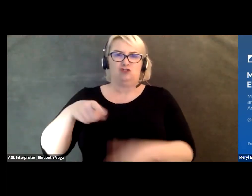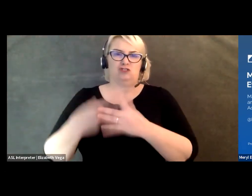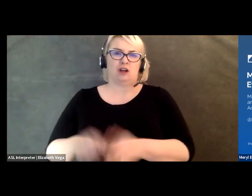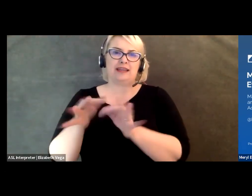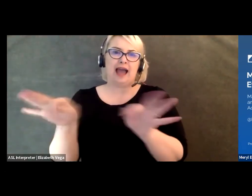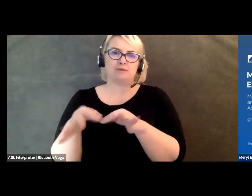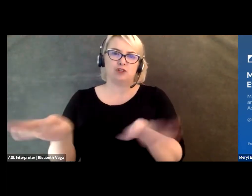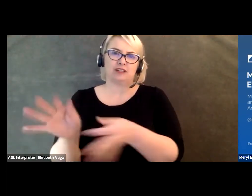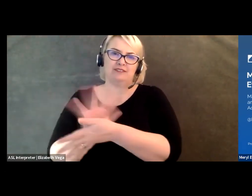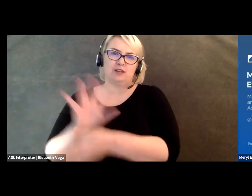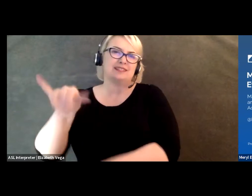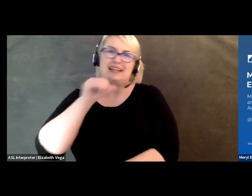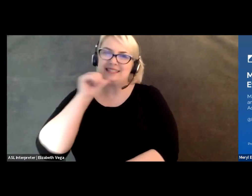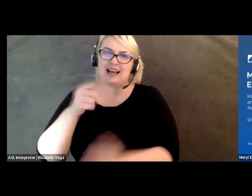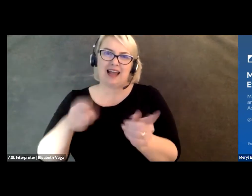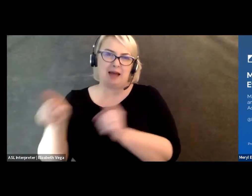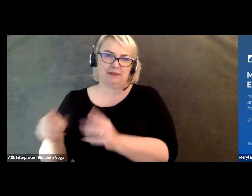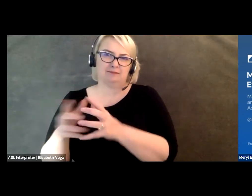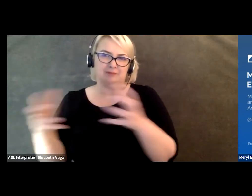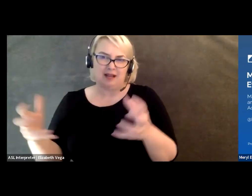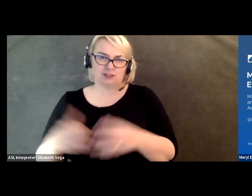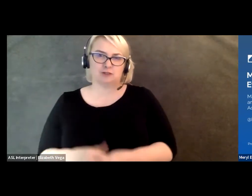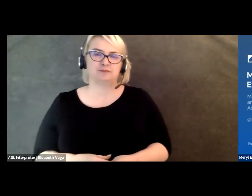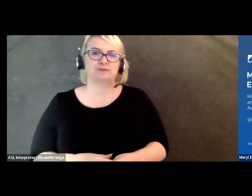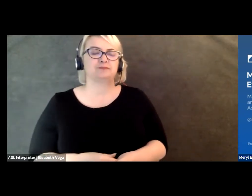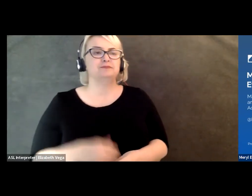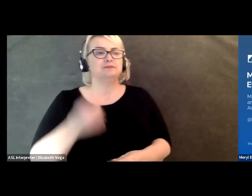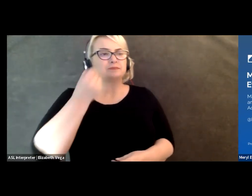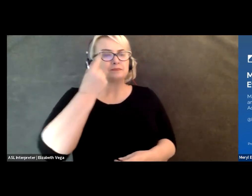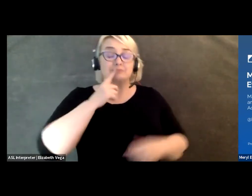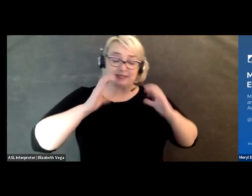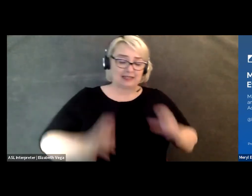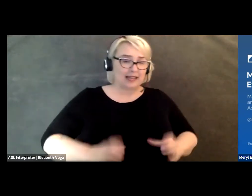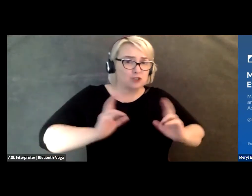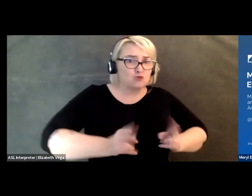With clients pushed into remote work, they also added communication